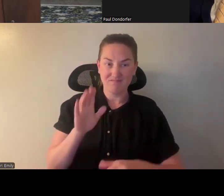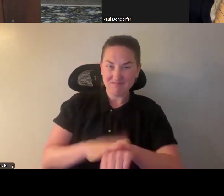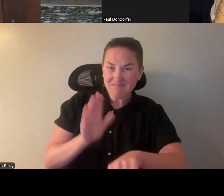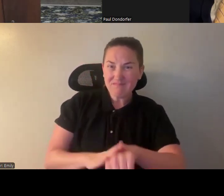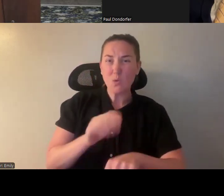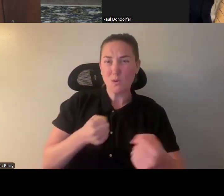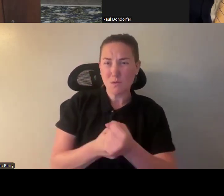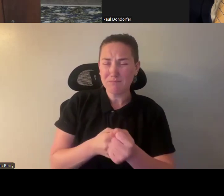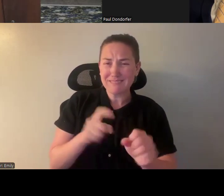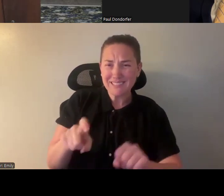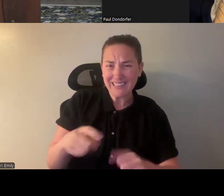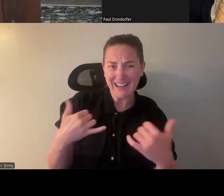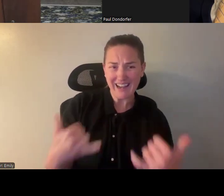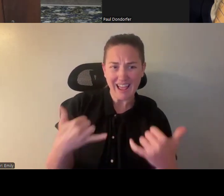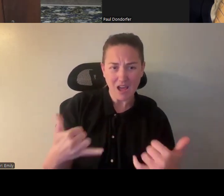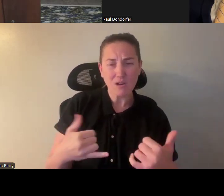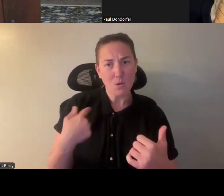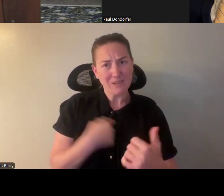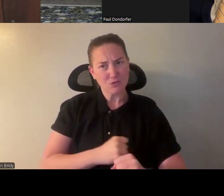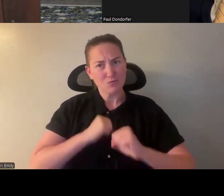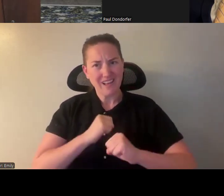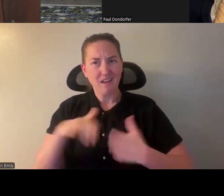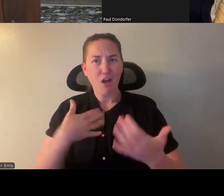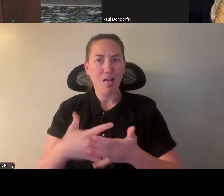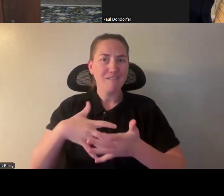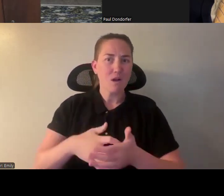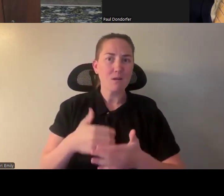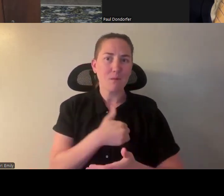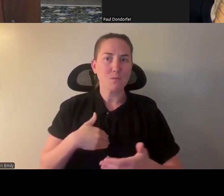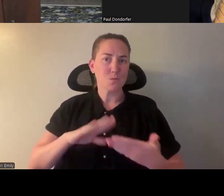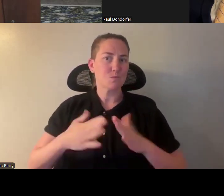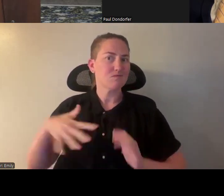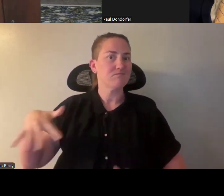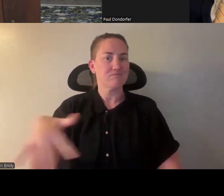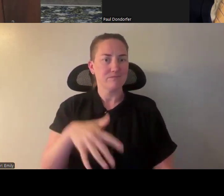to protect some of the most vulnerable members of our community Cuts in federal funding and